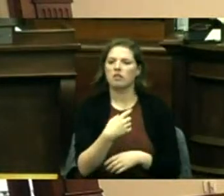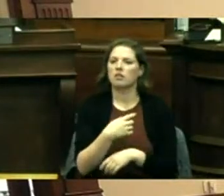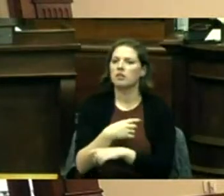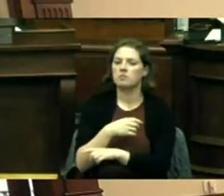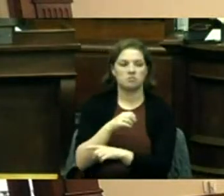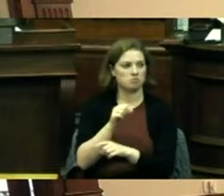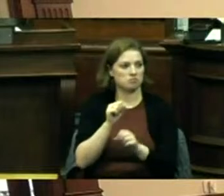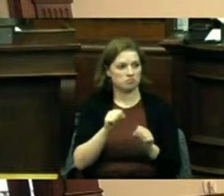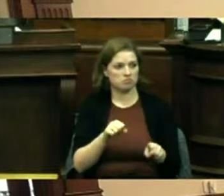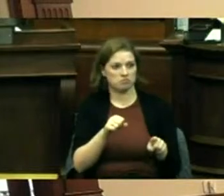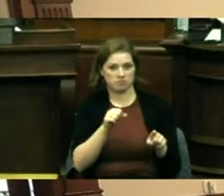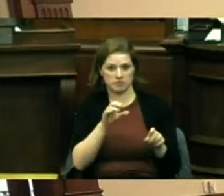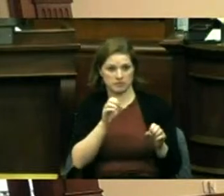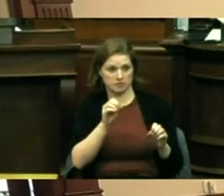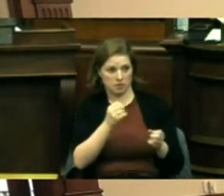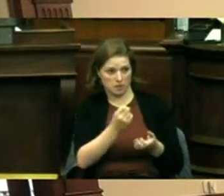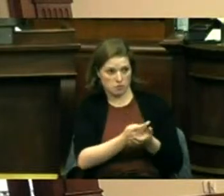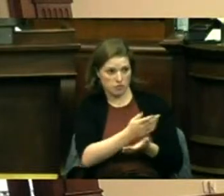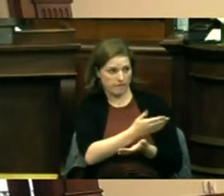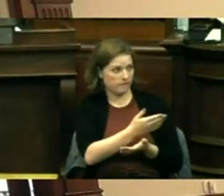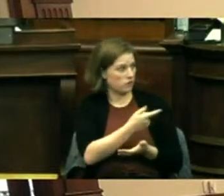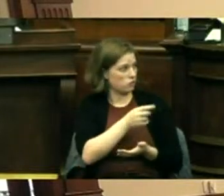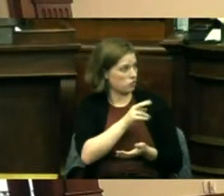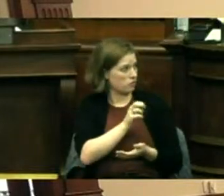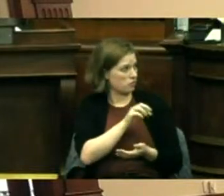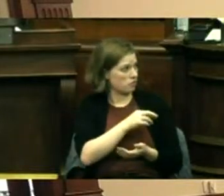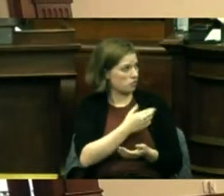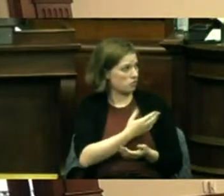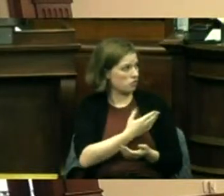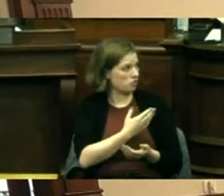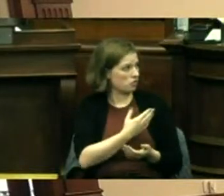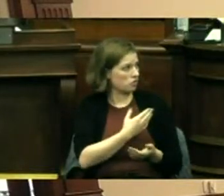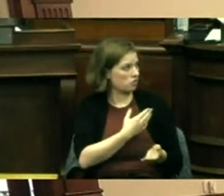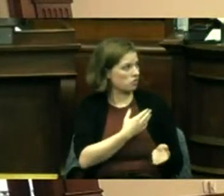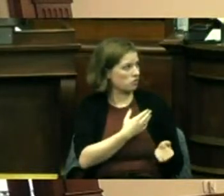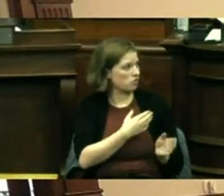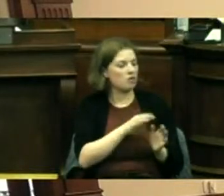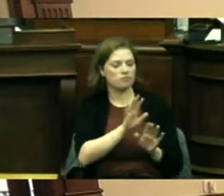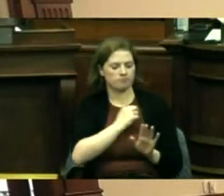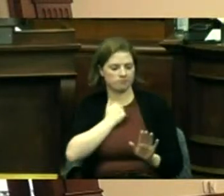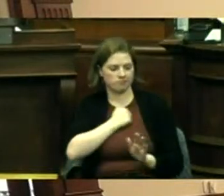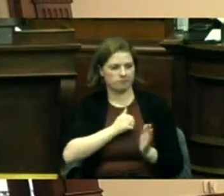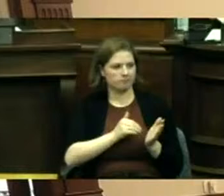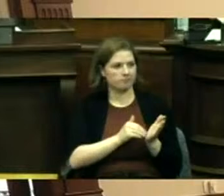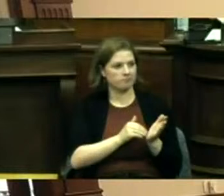you mind if can we get one scheduled? Yes I can. Would that